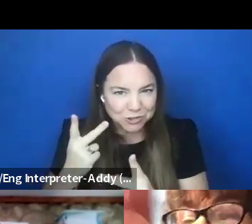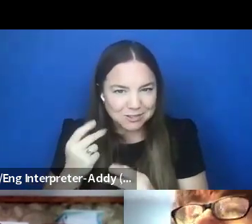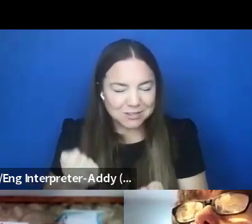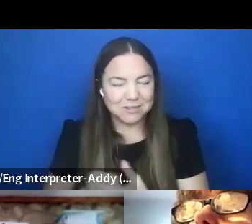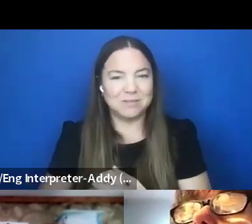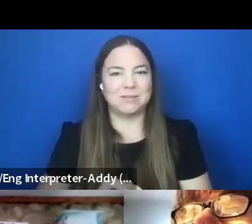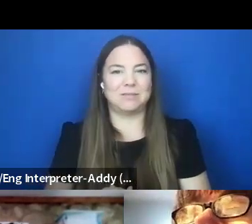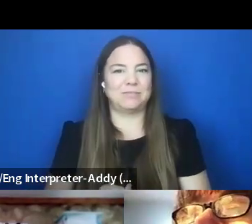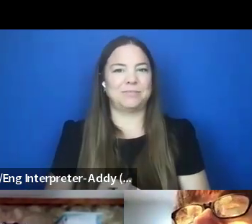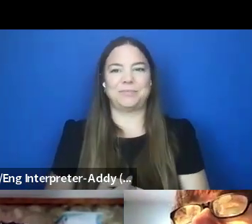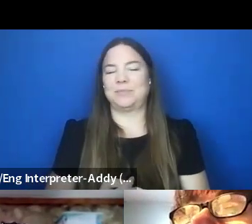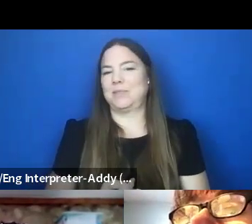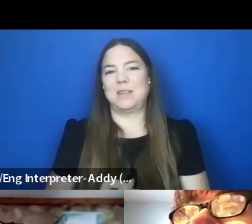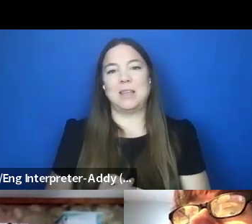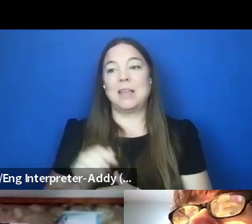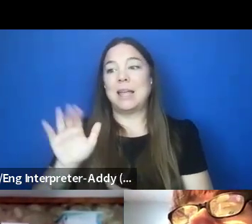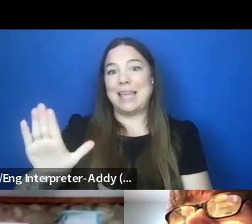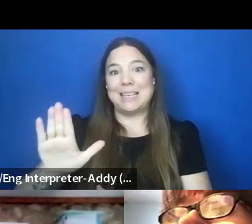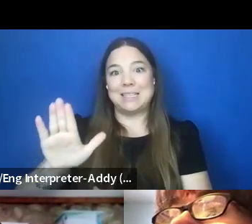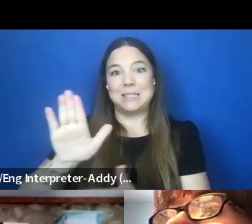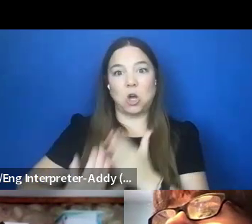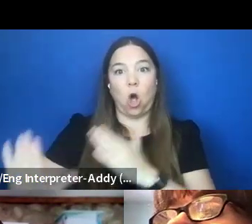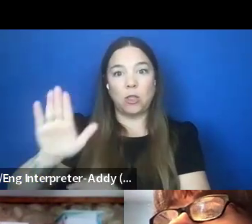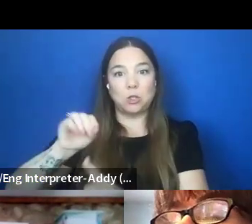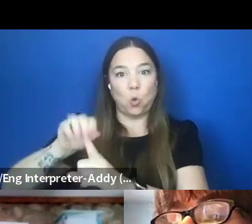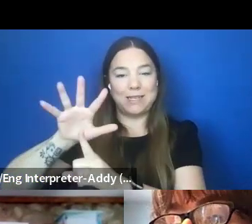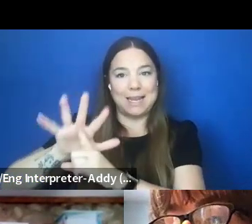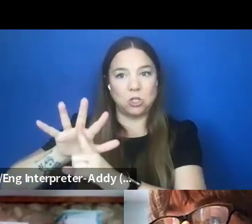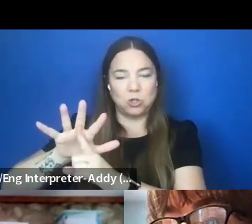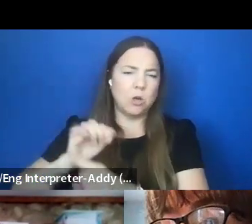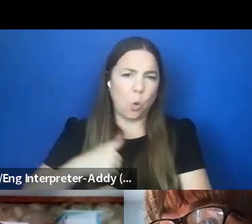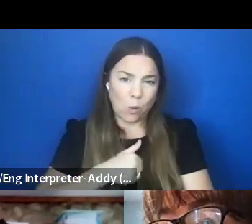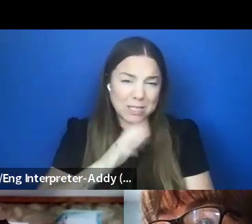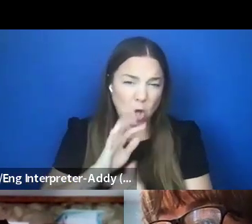Don Dew: in his orientation, you know, we talked to the Director of Accessibility